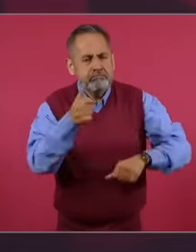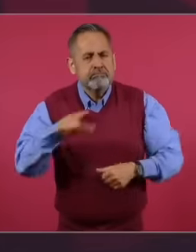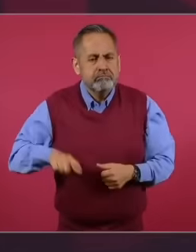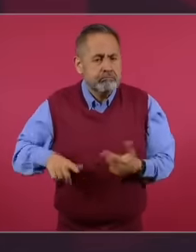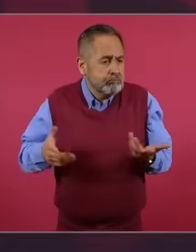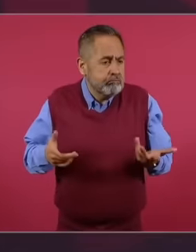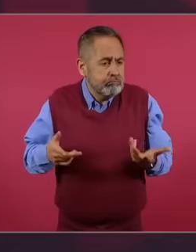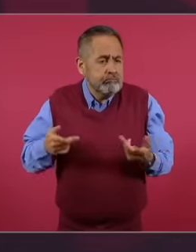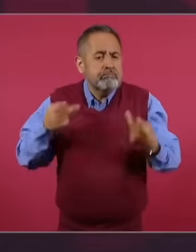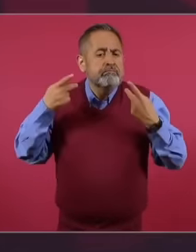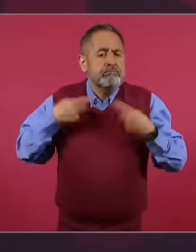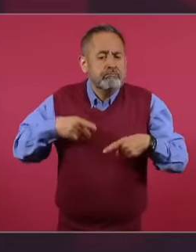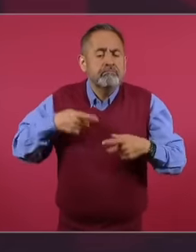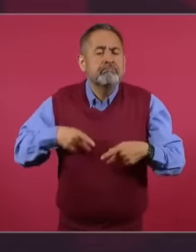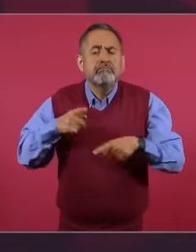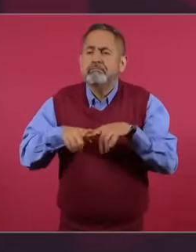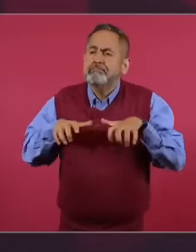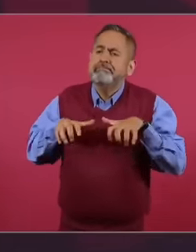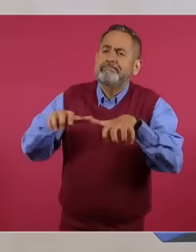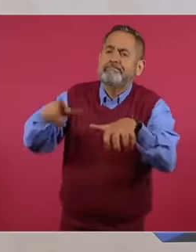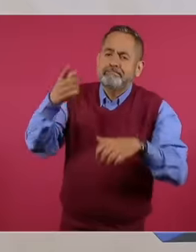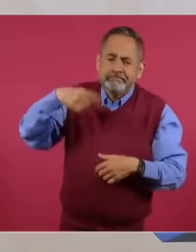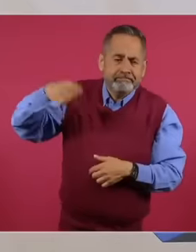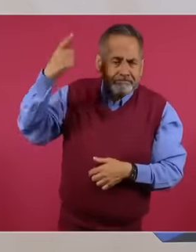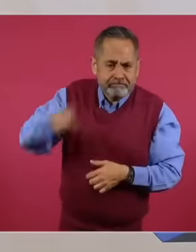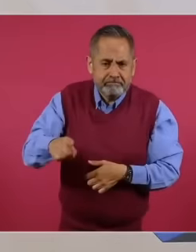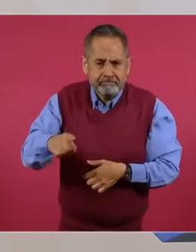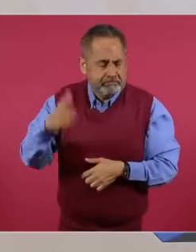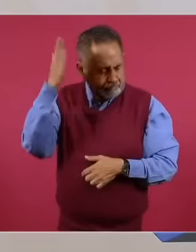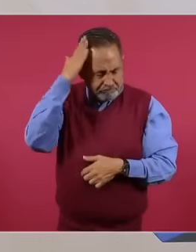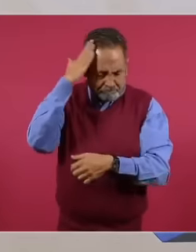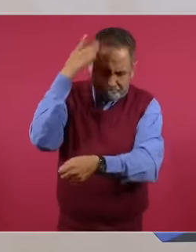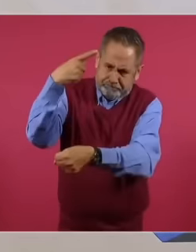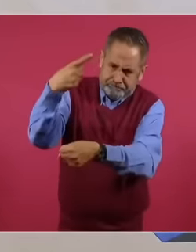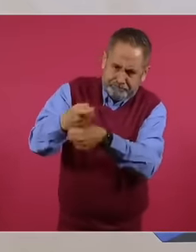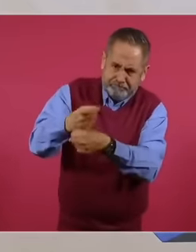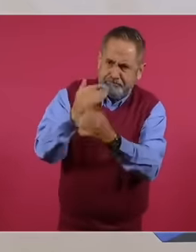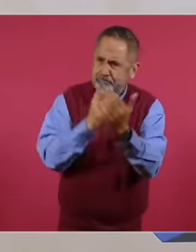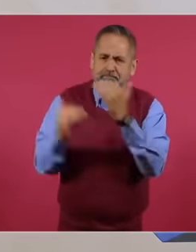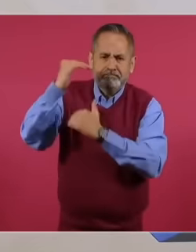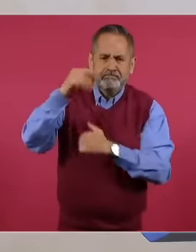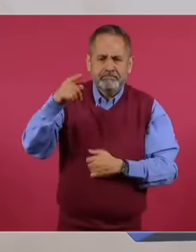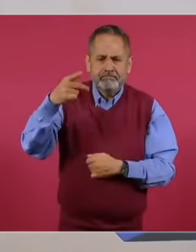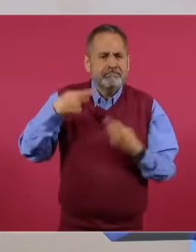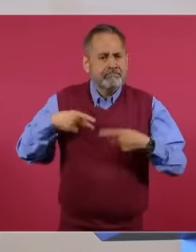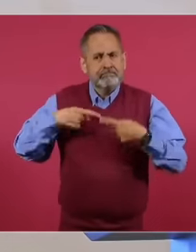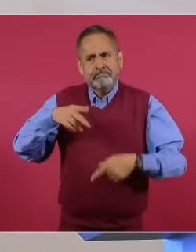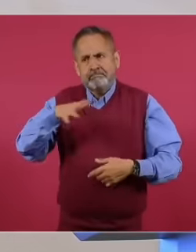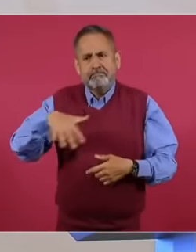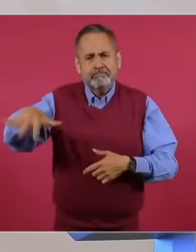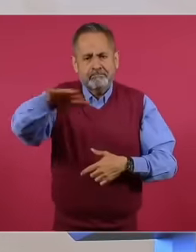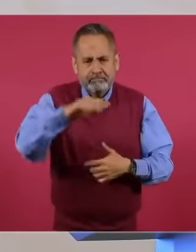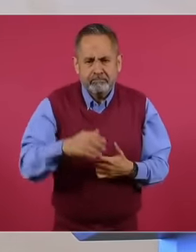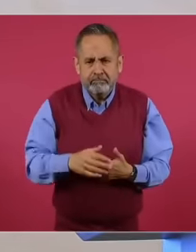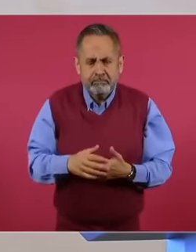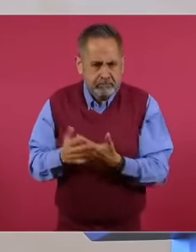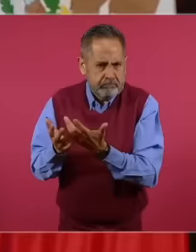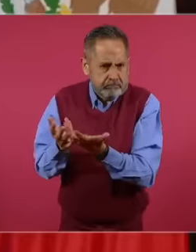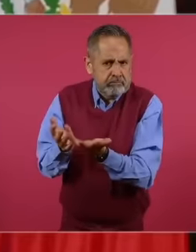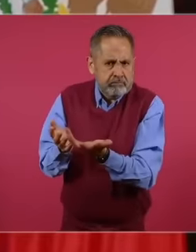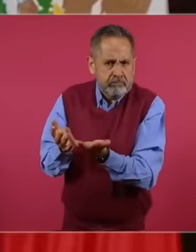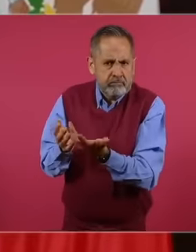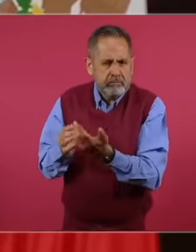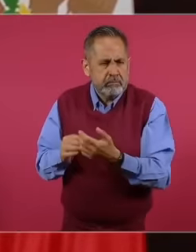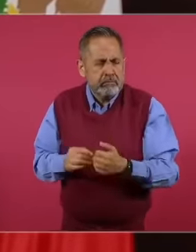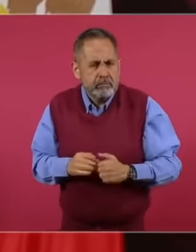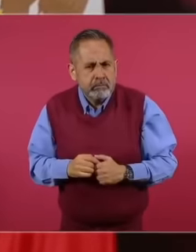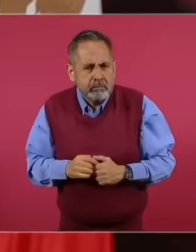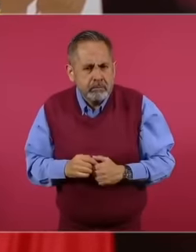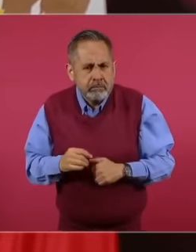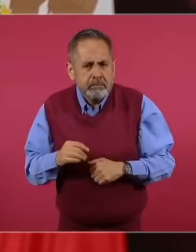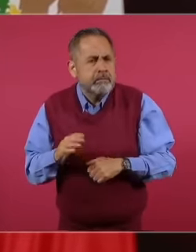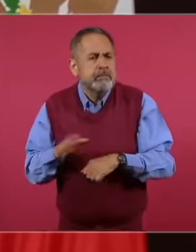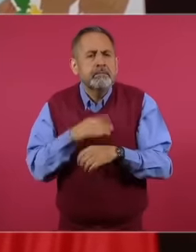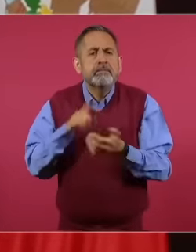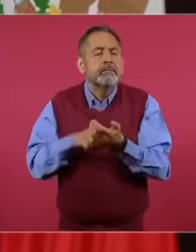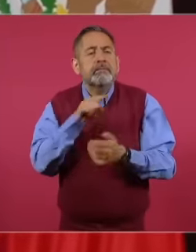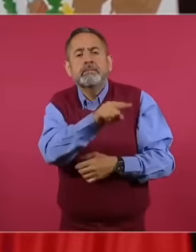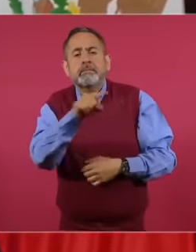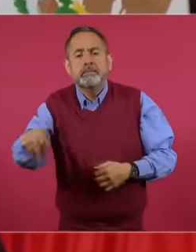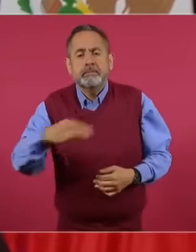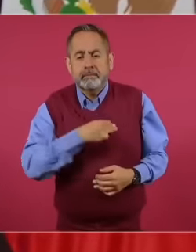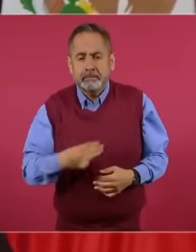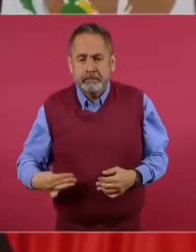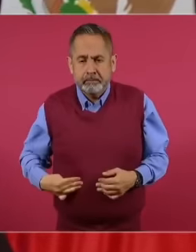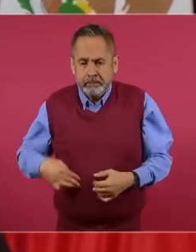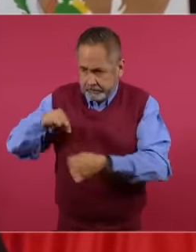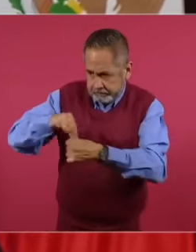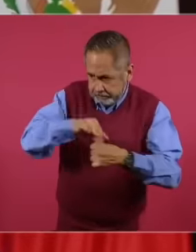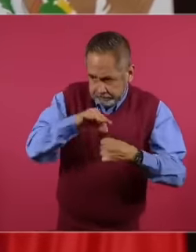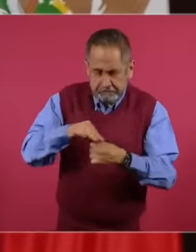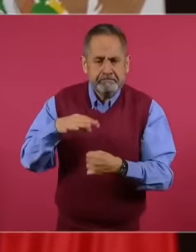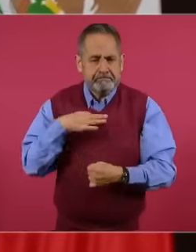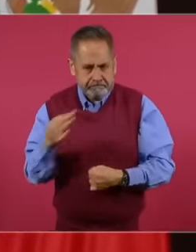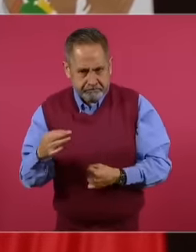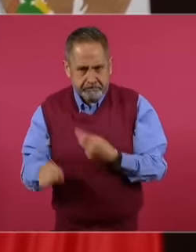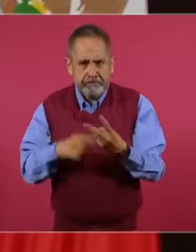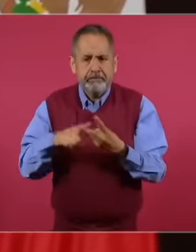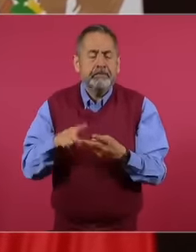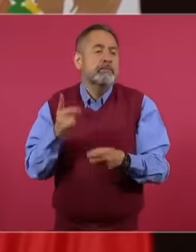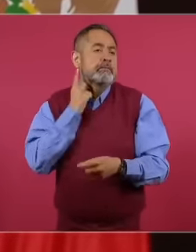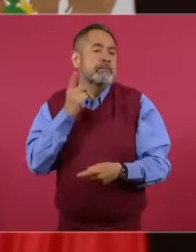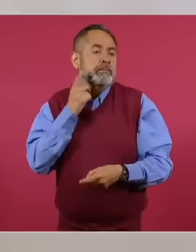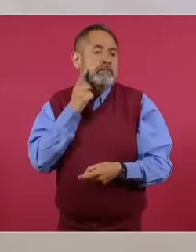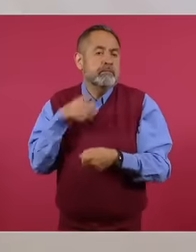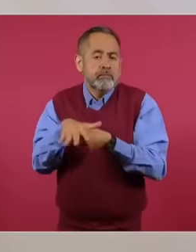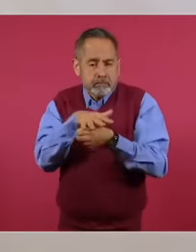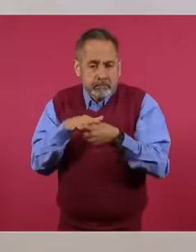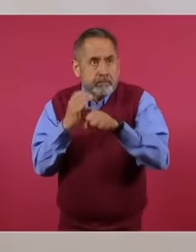The sovereign who rules Why are municipal presidents elected local deputies